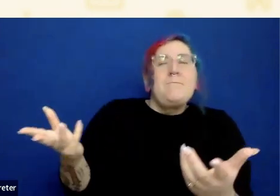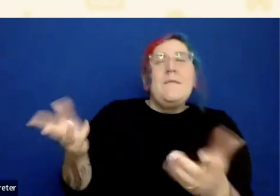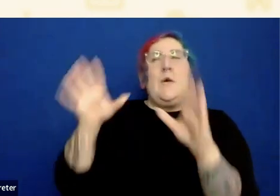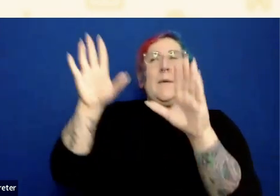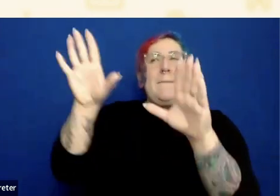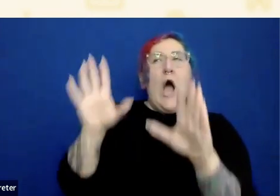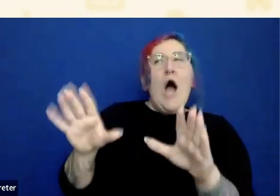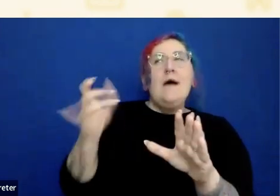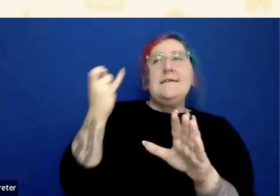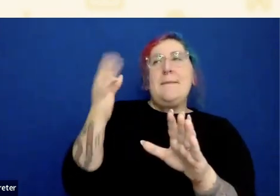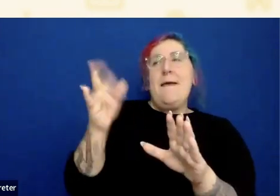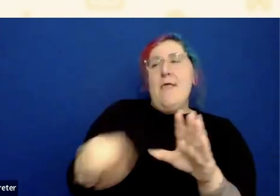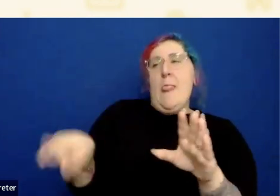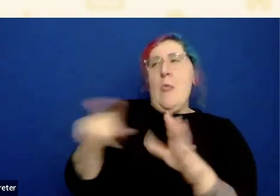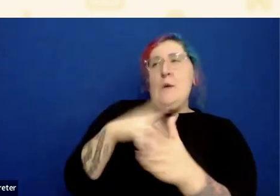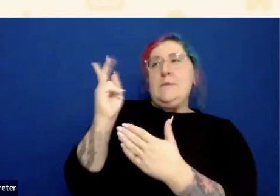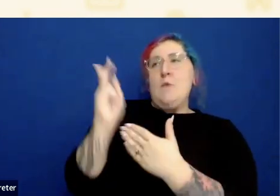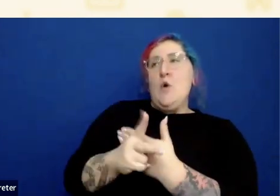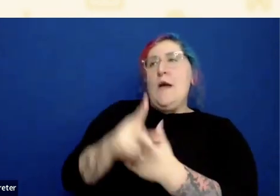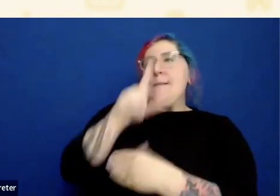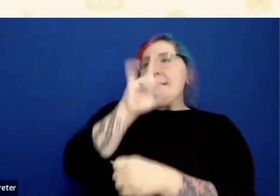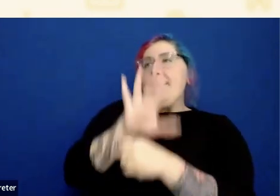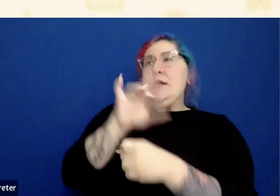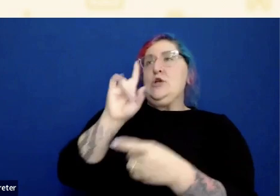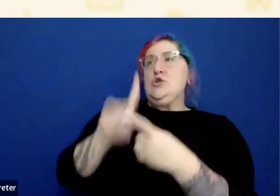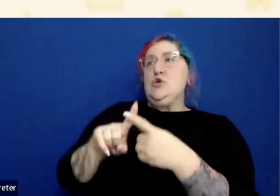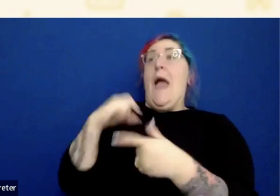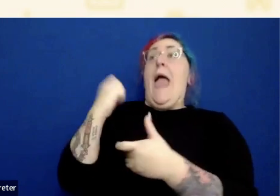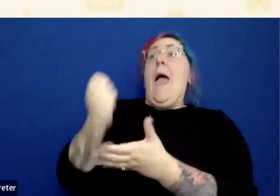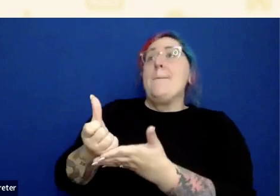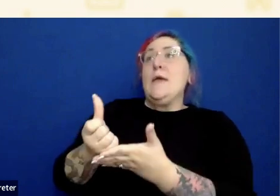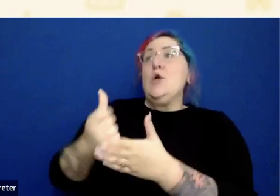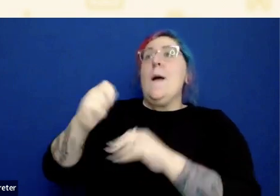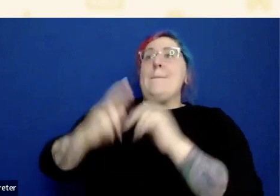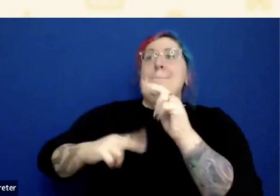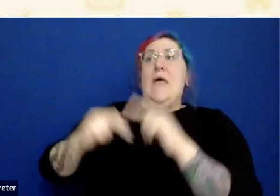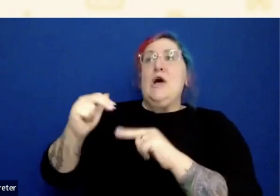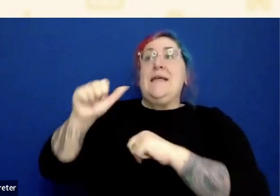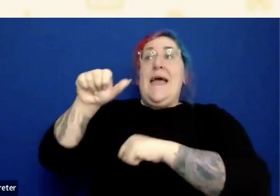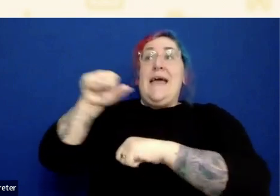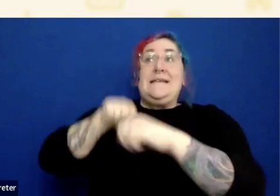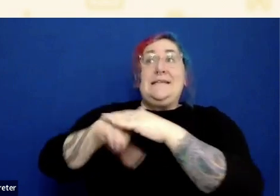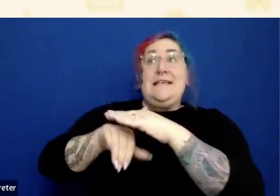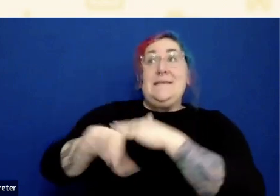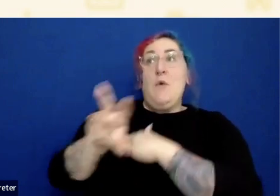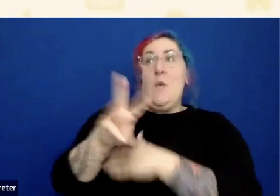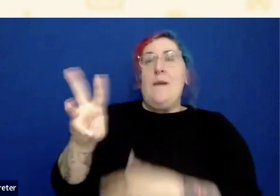to building accessible websites? Yes. Well, hypothetically, if they were federal grants,